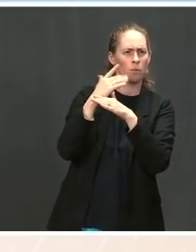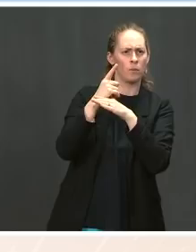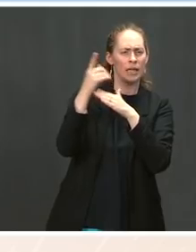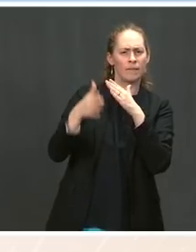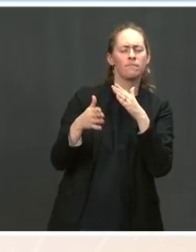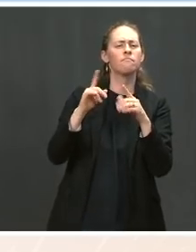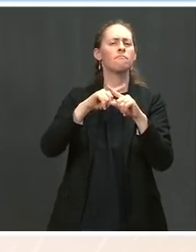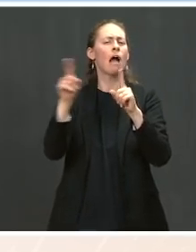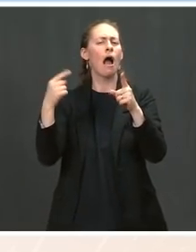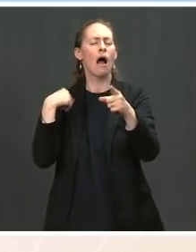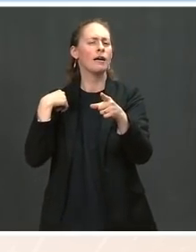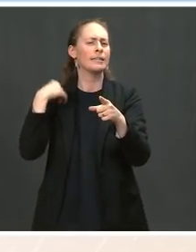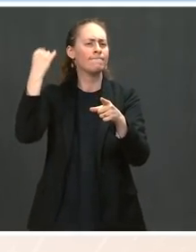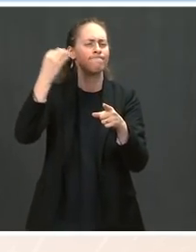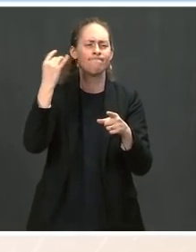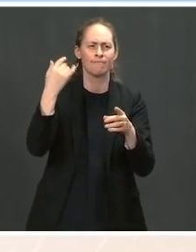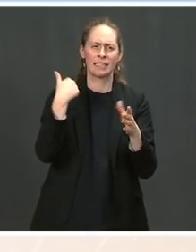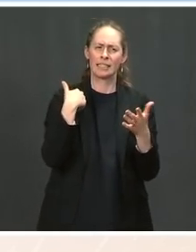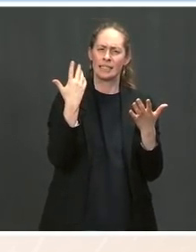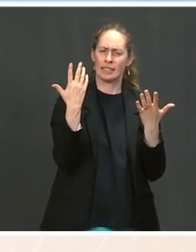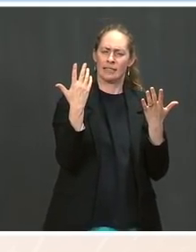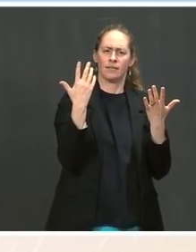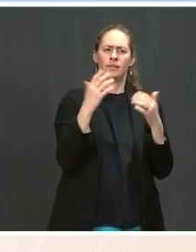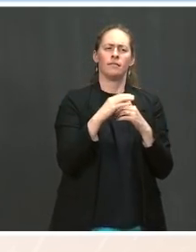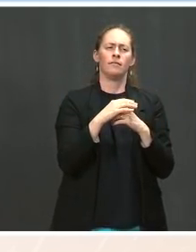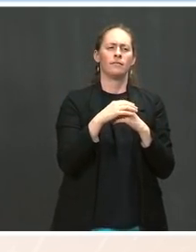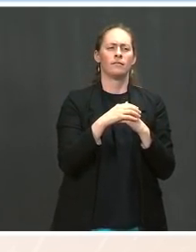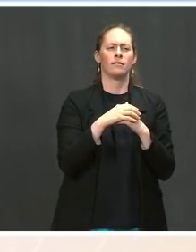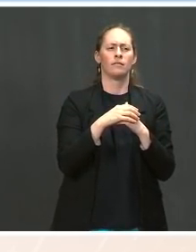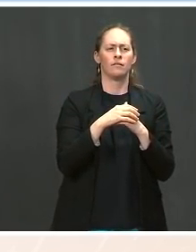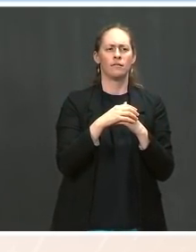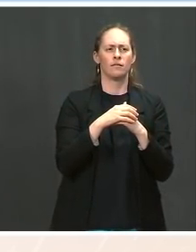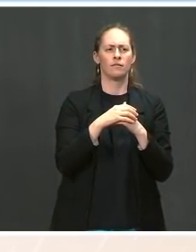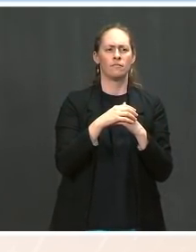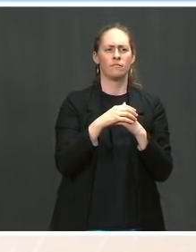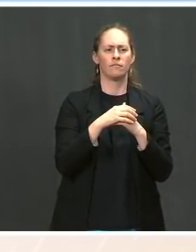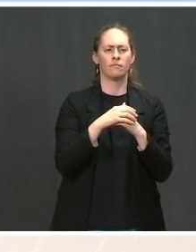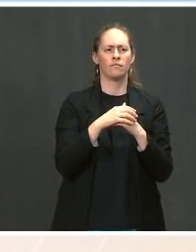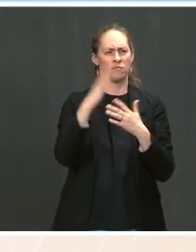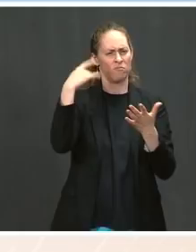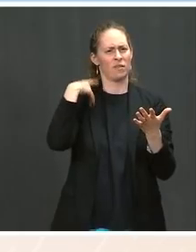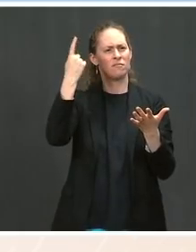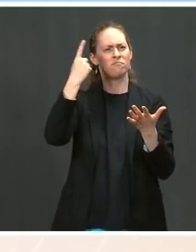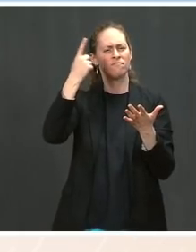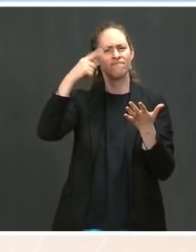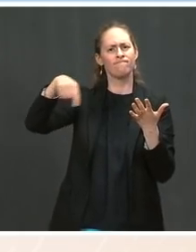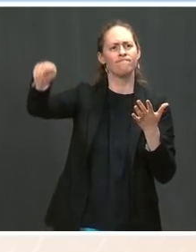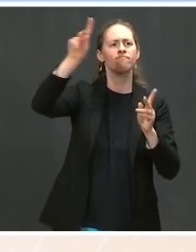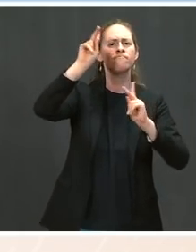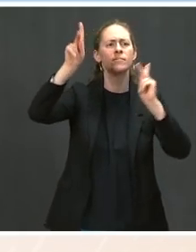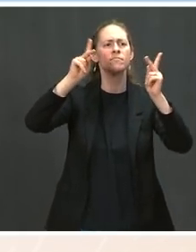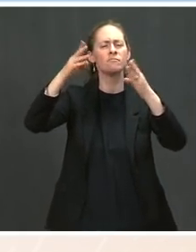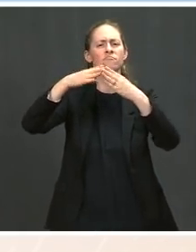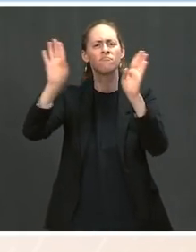when the U.S. has had such an absence of public curiosity about what led to a major explosion